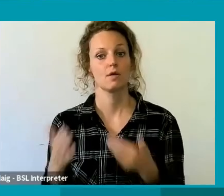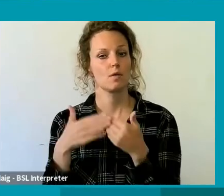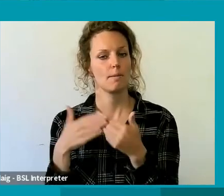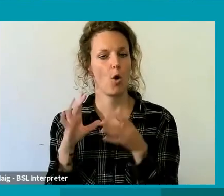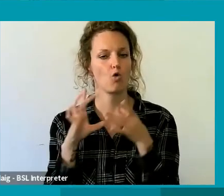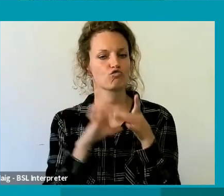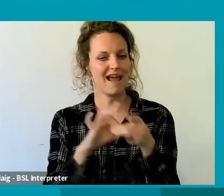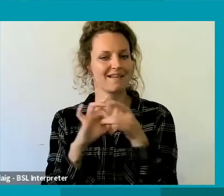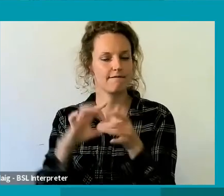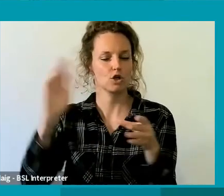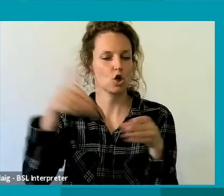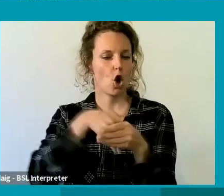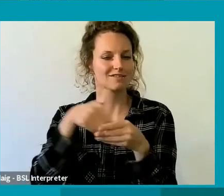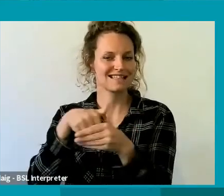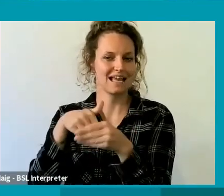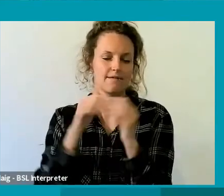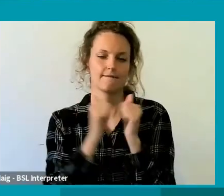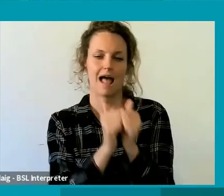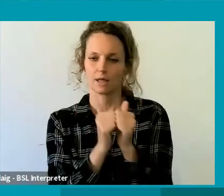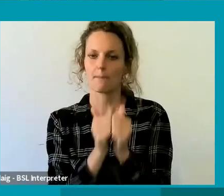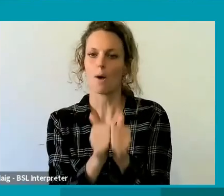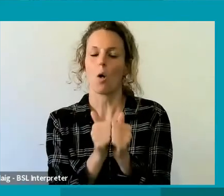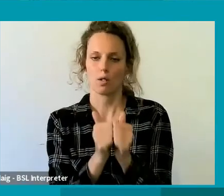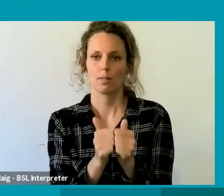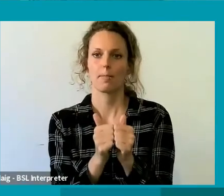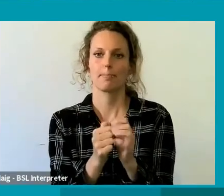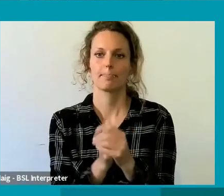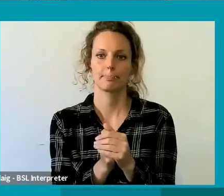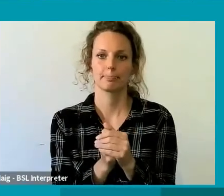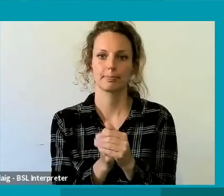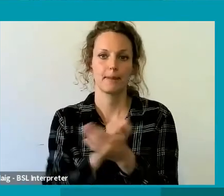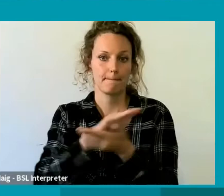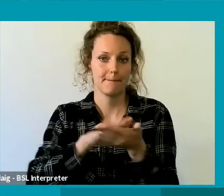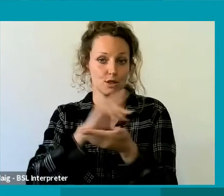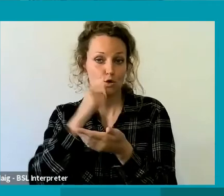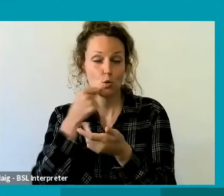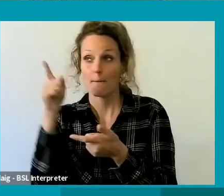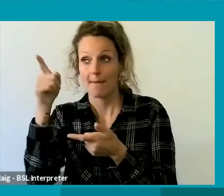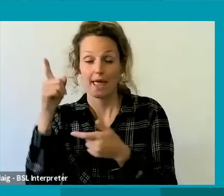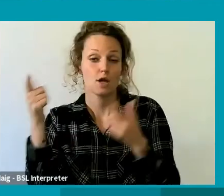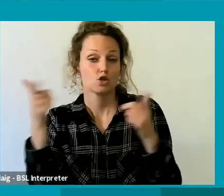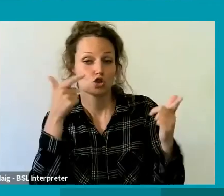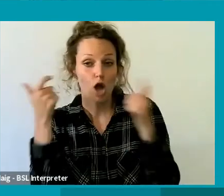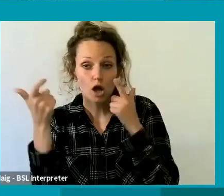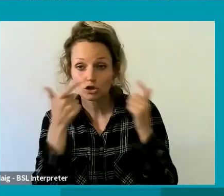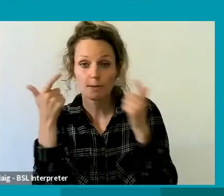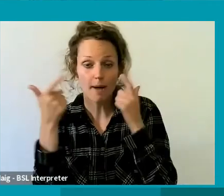valuable content that you put in, the more searchable you will be, and the more it's demonstrating